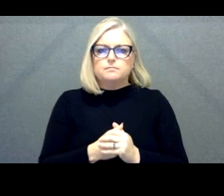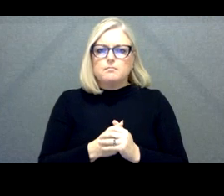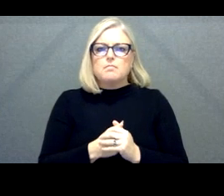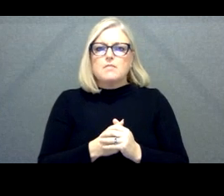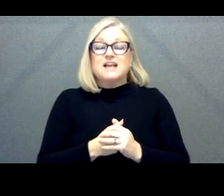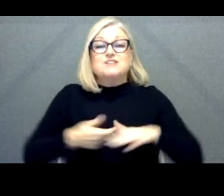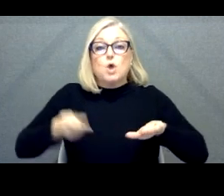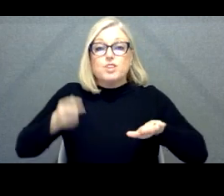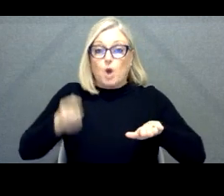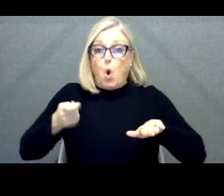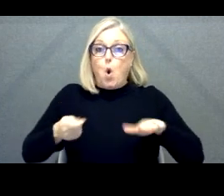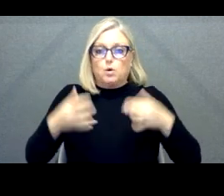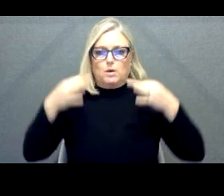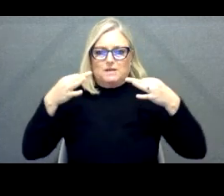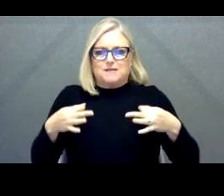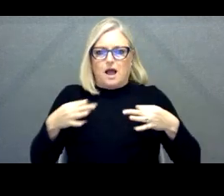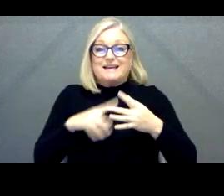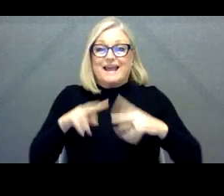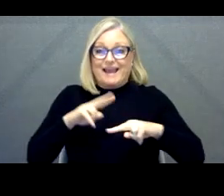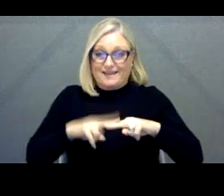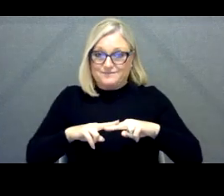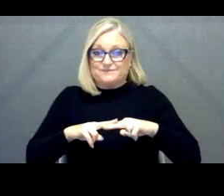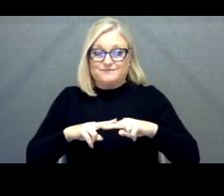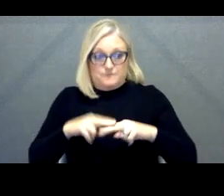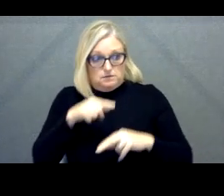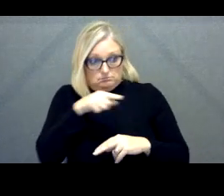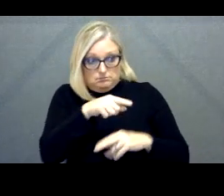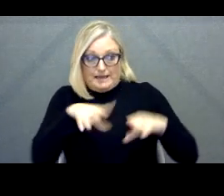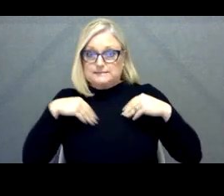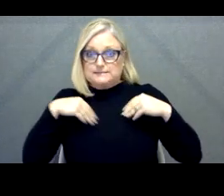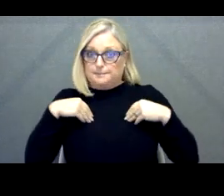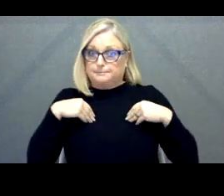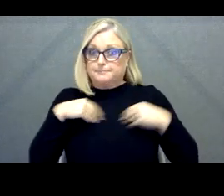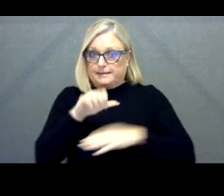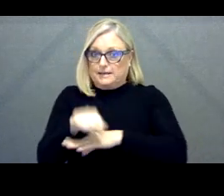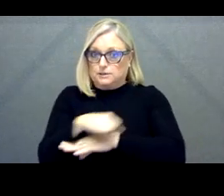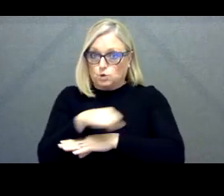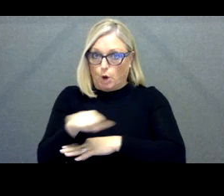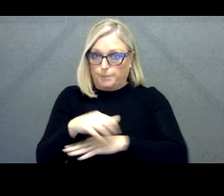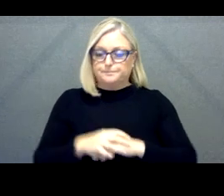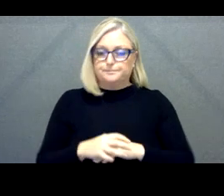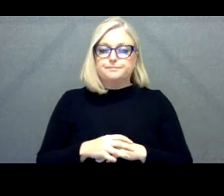if the uh defendant should be admitted to the program if they do come onto the program progress